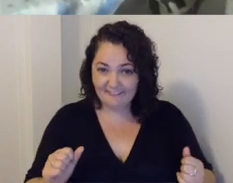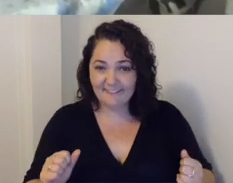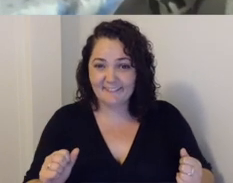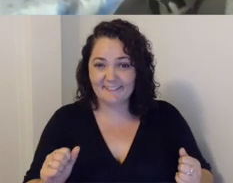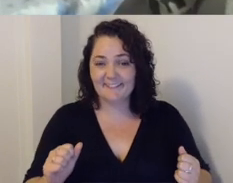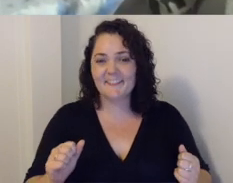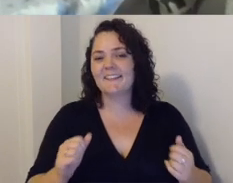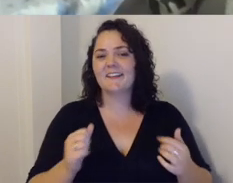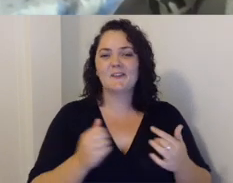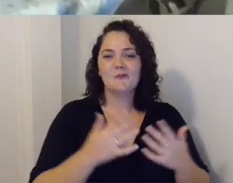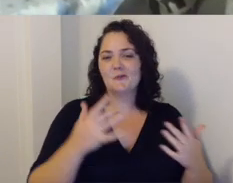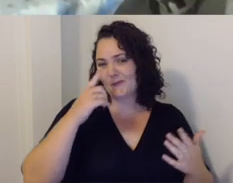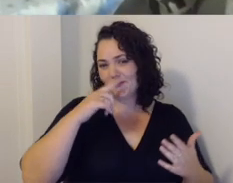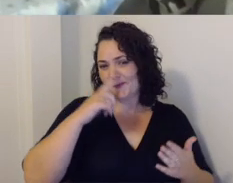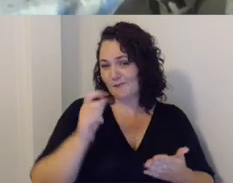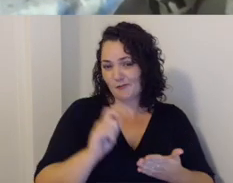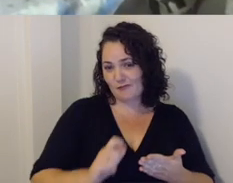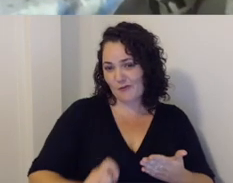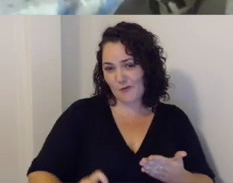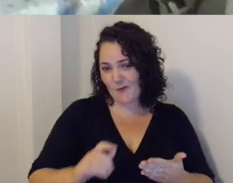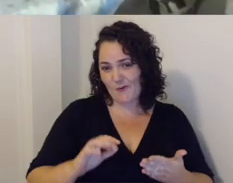if people are too busy drawing to talk to me I'll yeah they should be